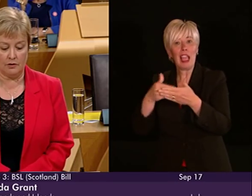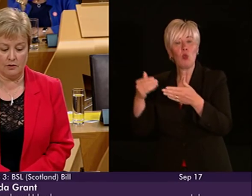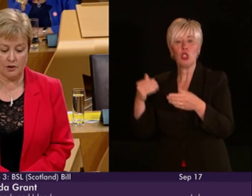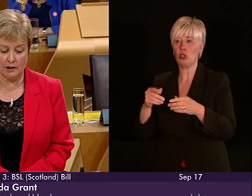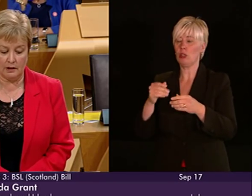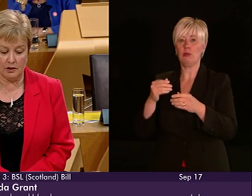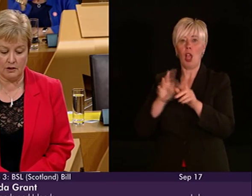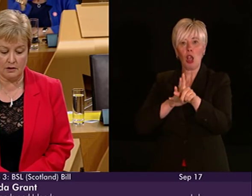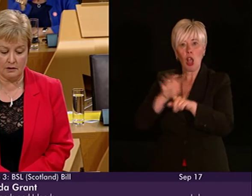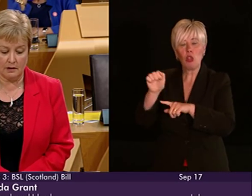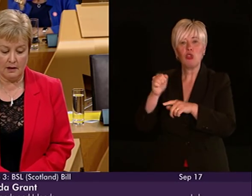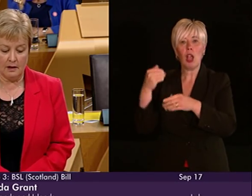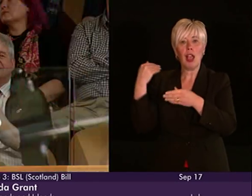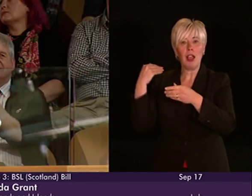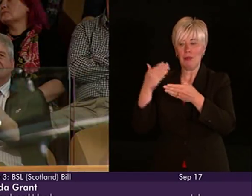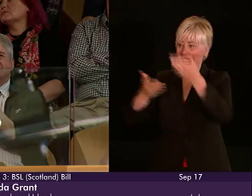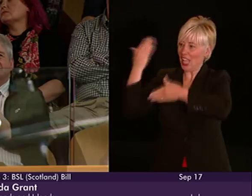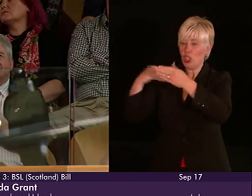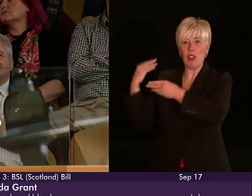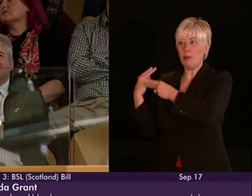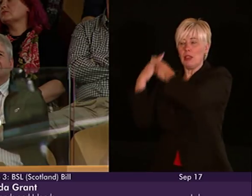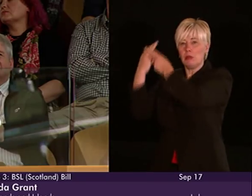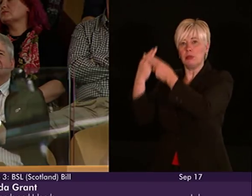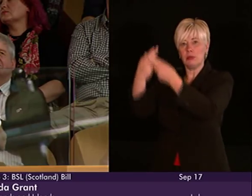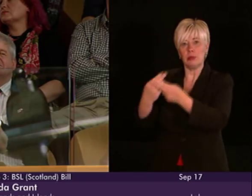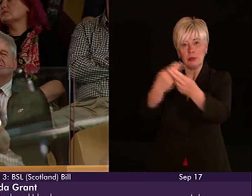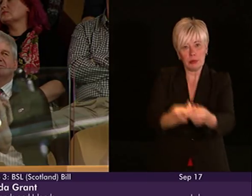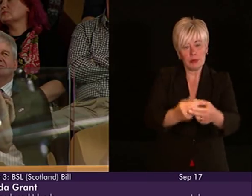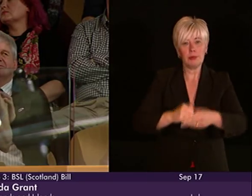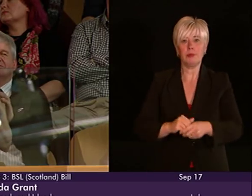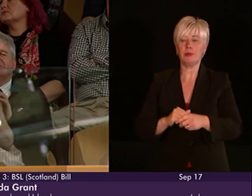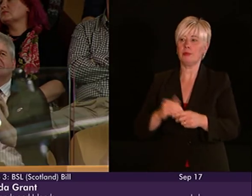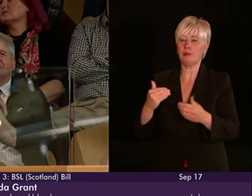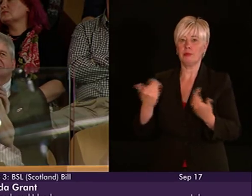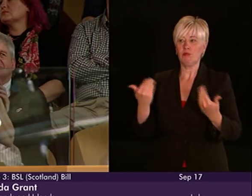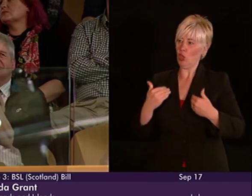through the generations. The rich and famous have their history and culture written down in